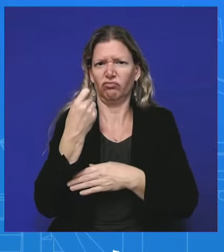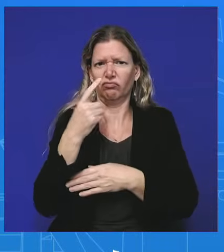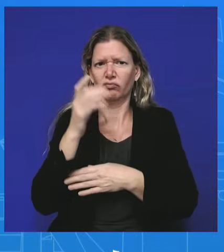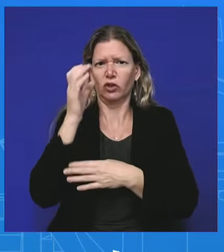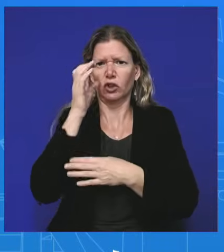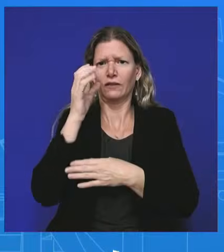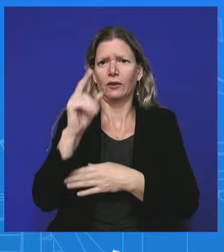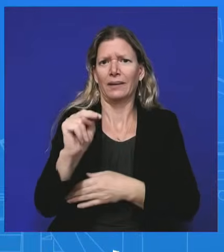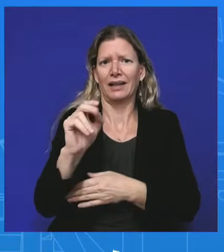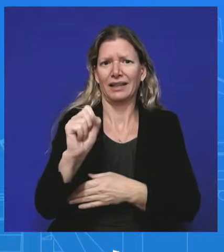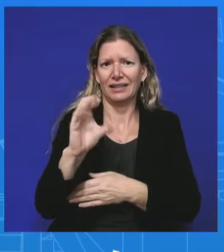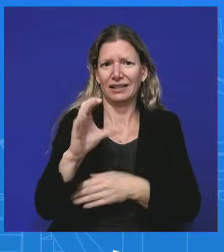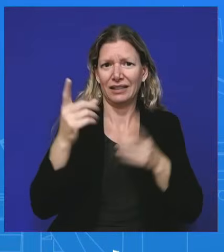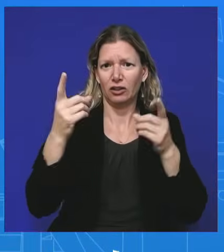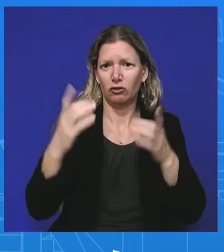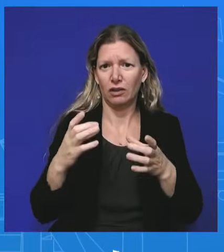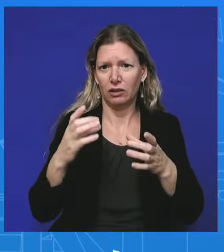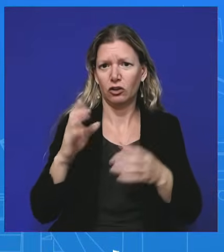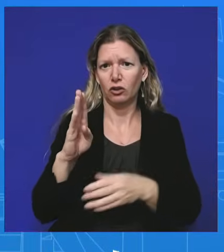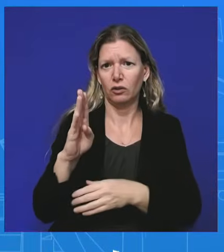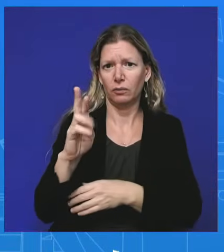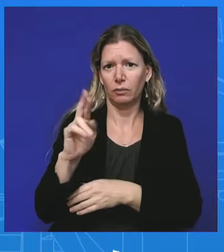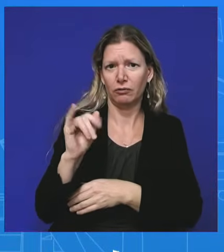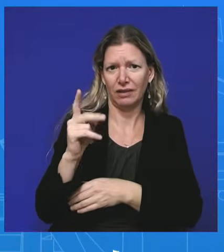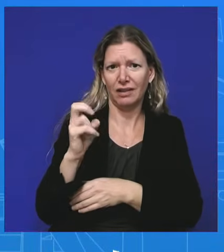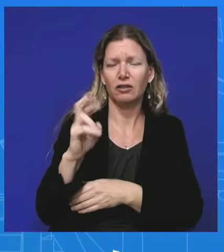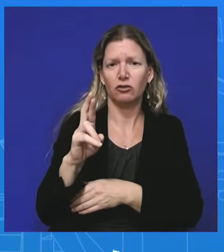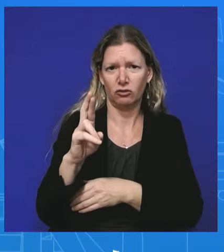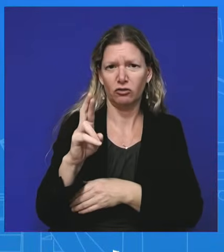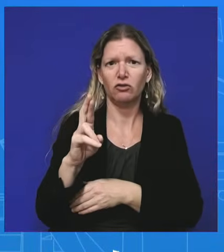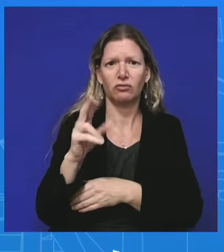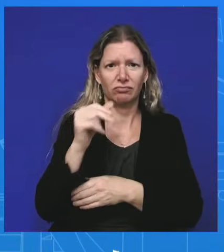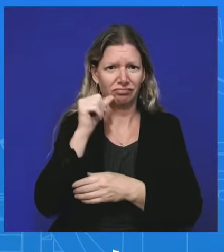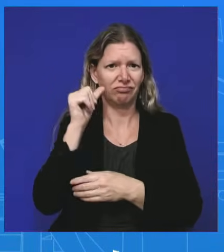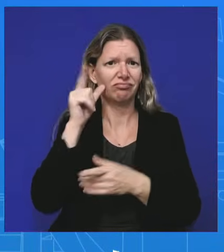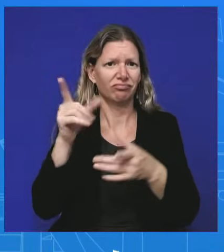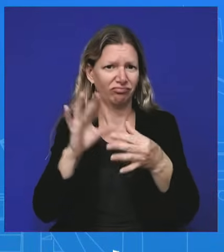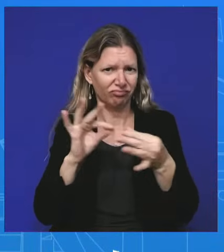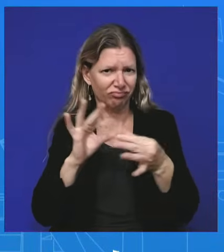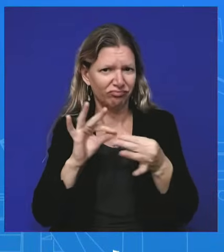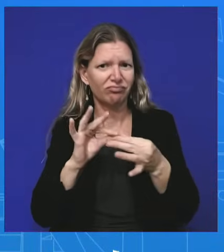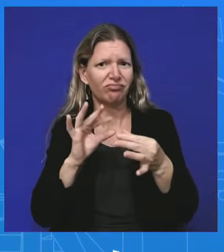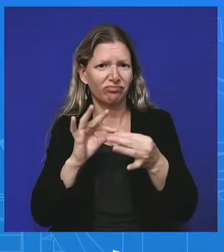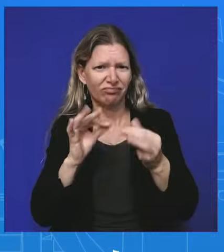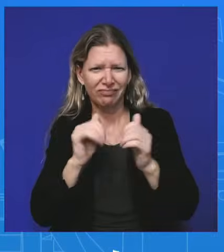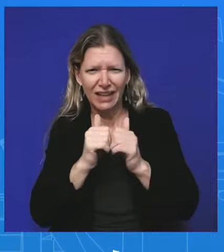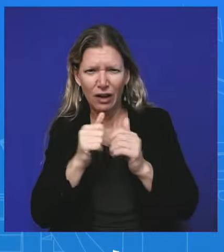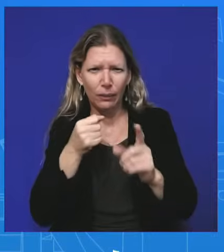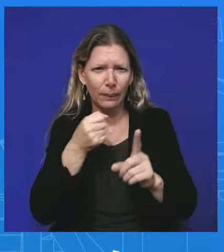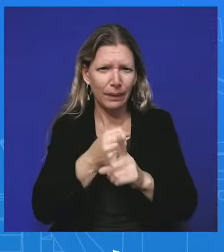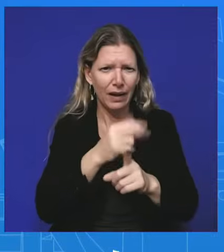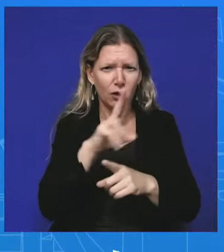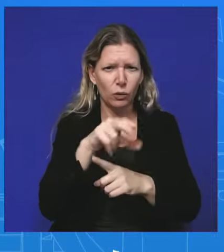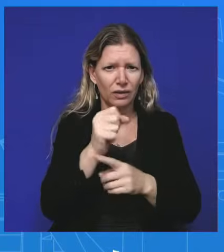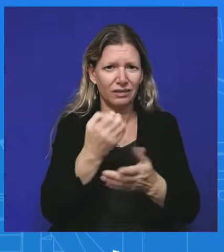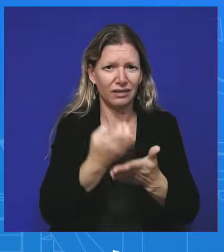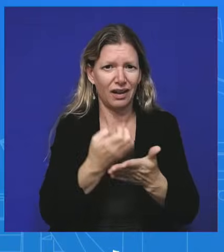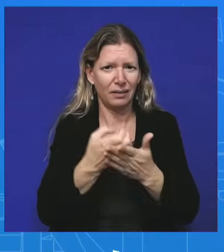But does the administration have any case to be made for how this is going to help the global economy in addition to the U.S. economy? Ms. Jean-Pierre: So, just a couple of things.